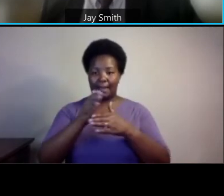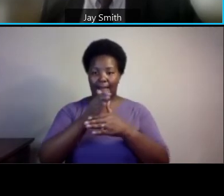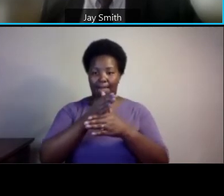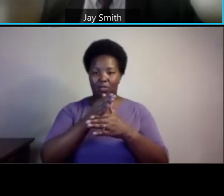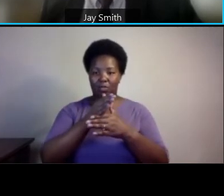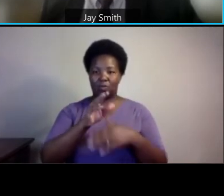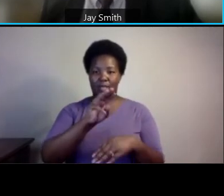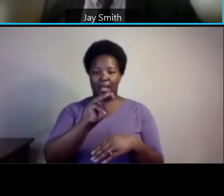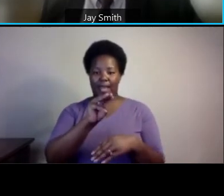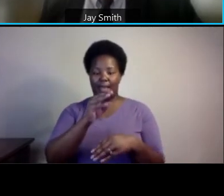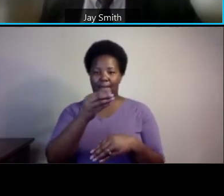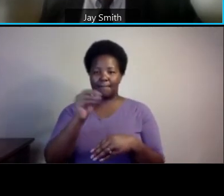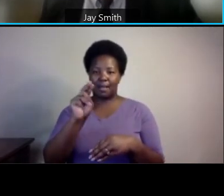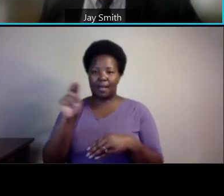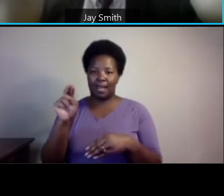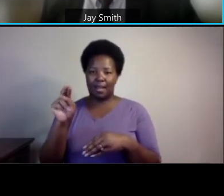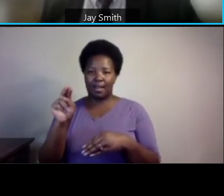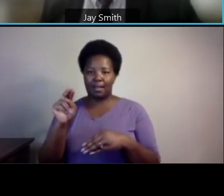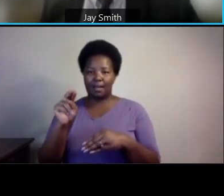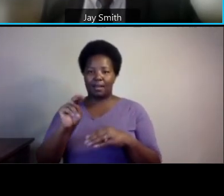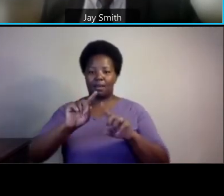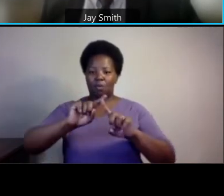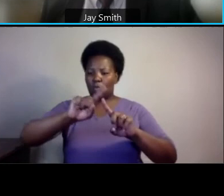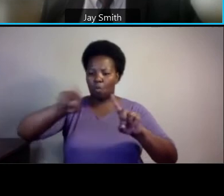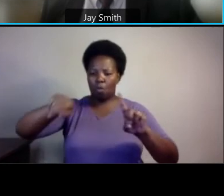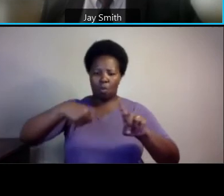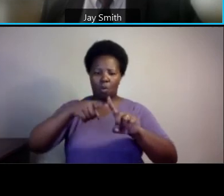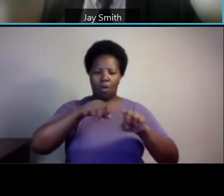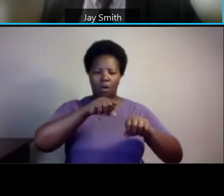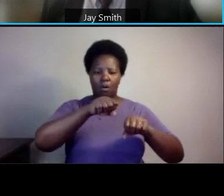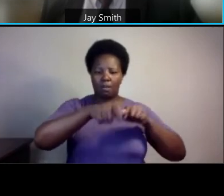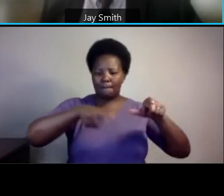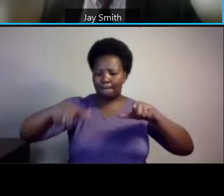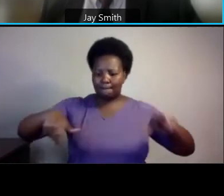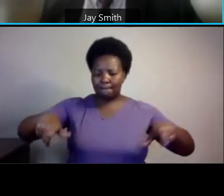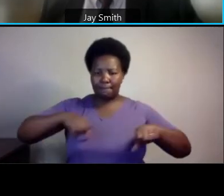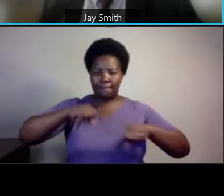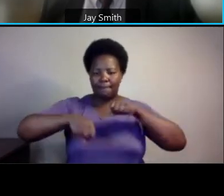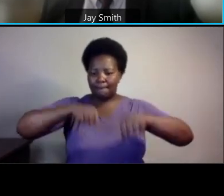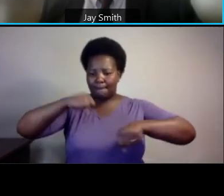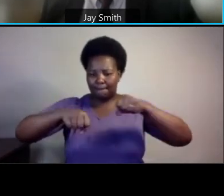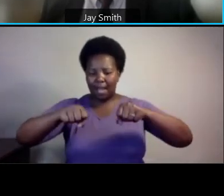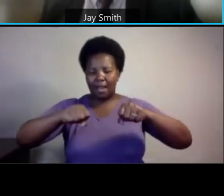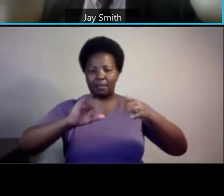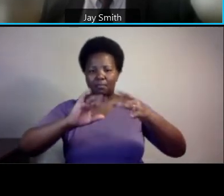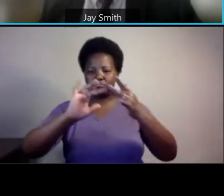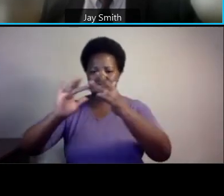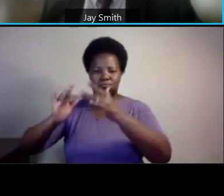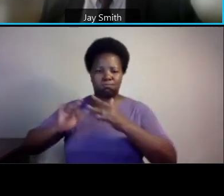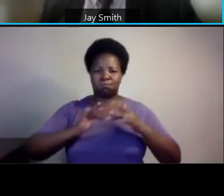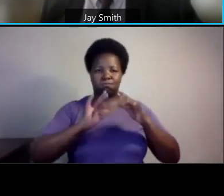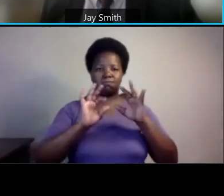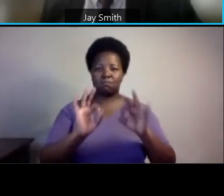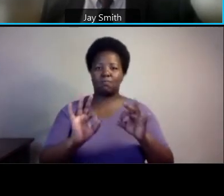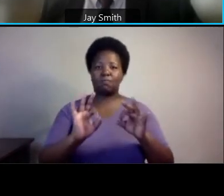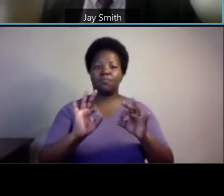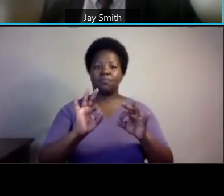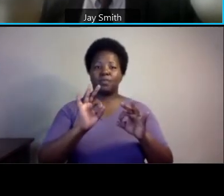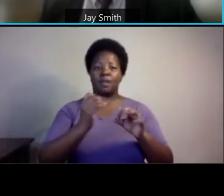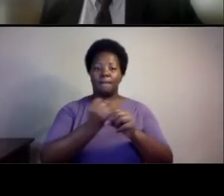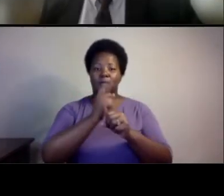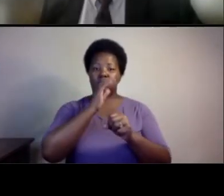of bike trails uh or bike lanes um so that we have a connection between north and south here um